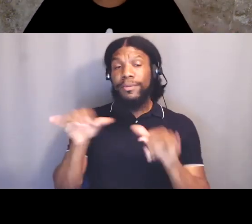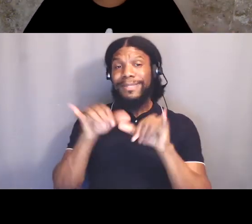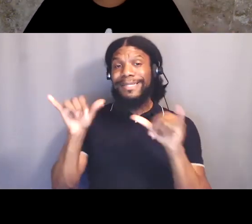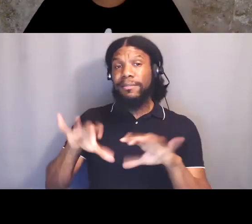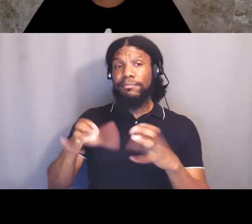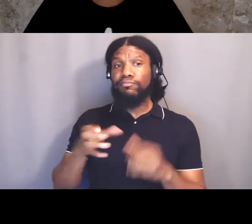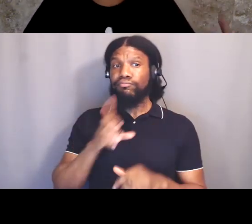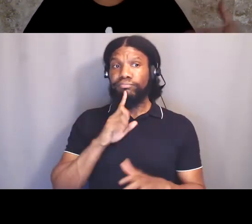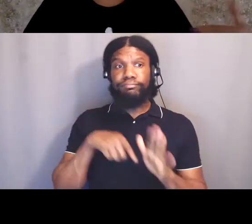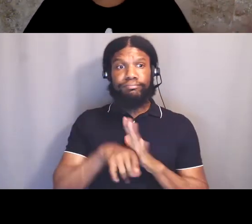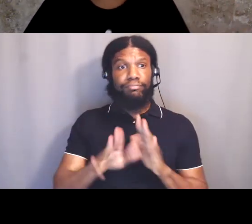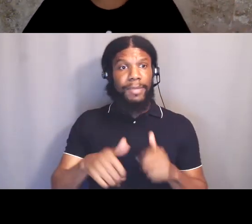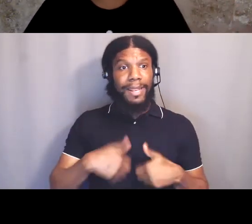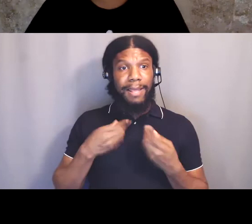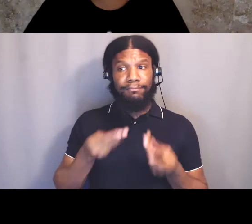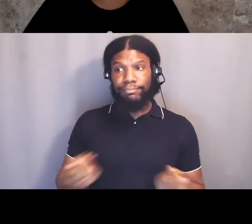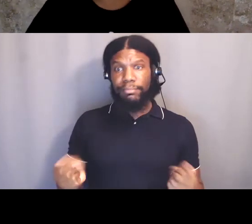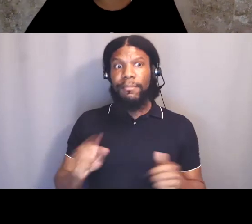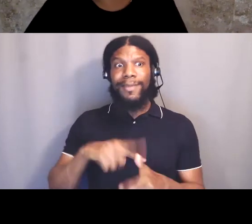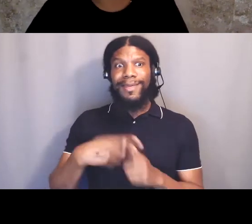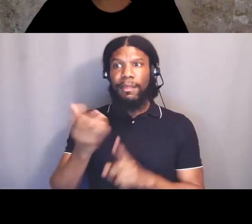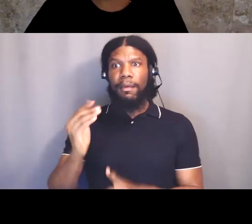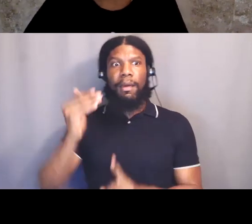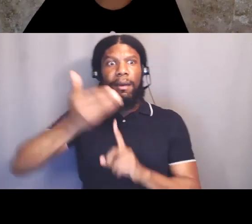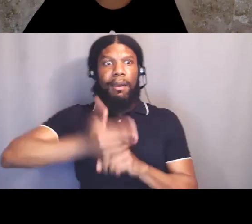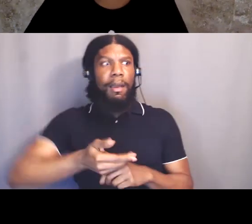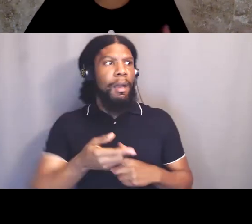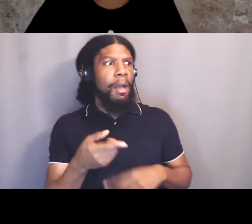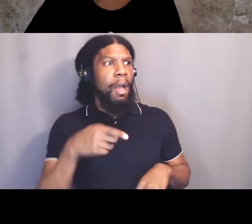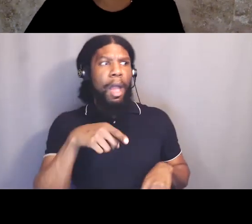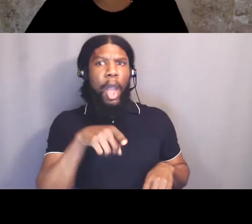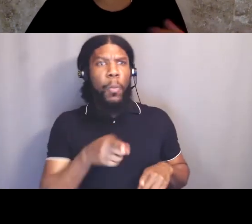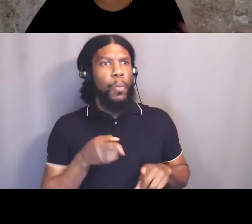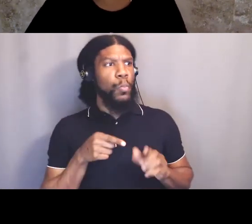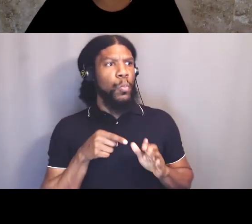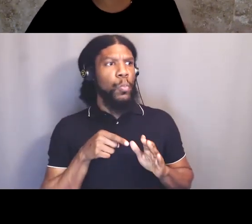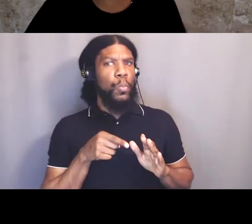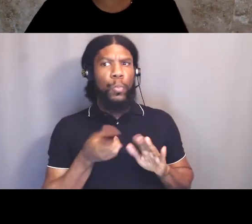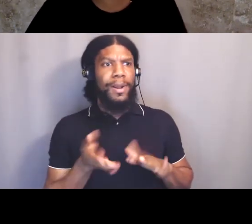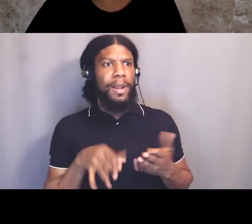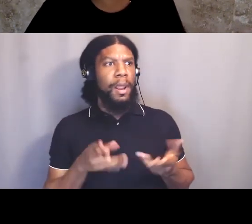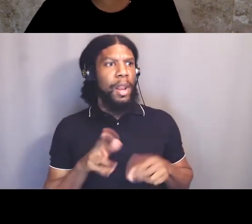to pretend as if they didn't. And so we have to remember that the call for justice